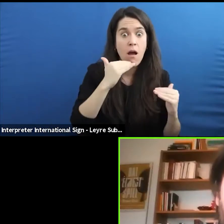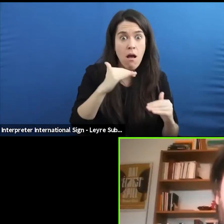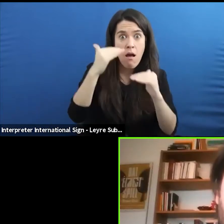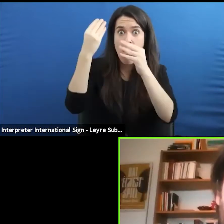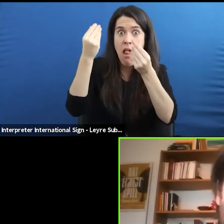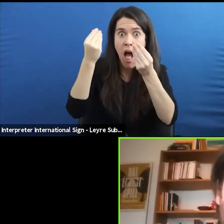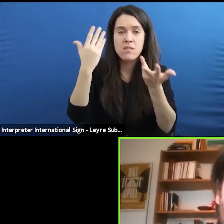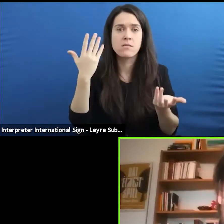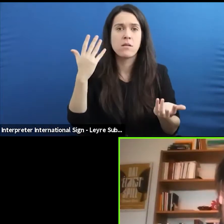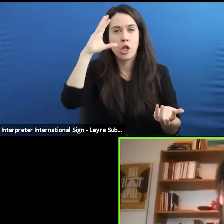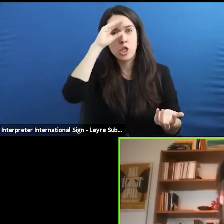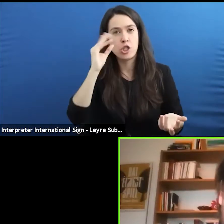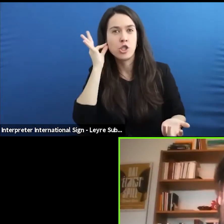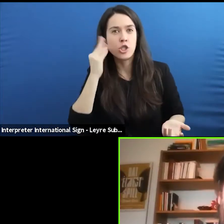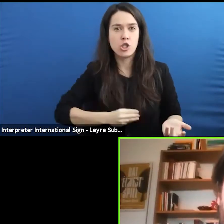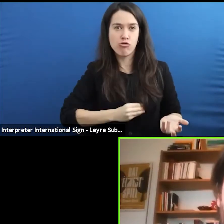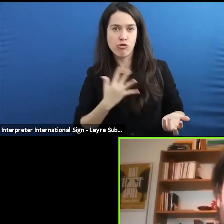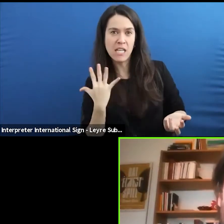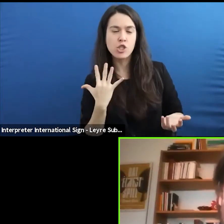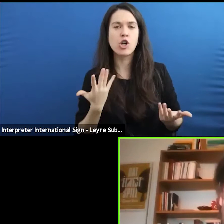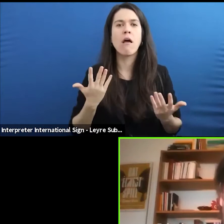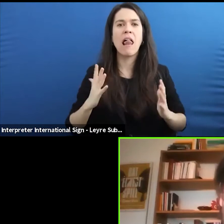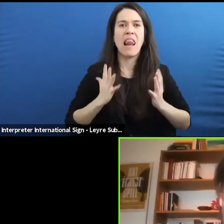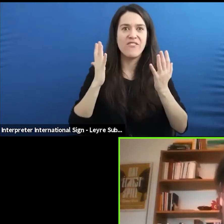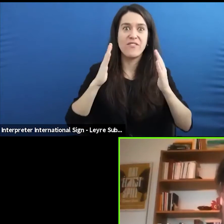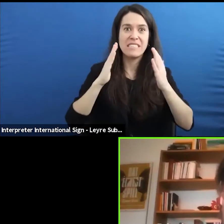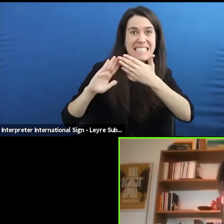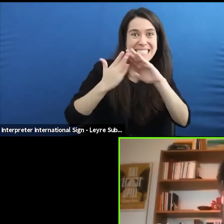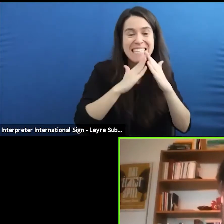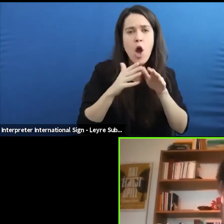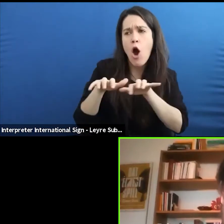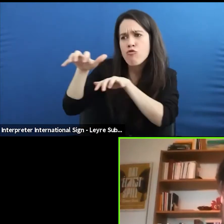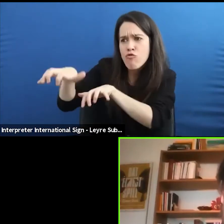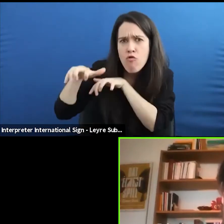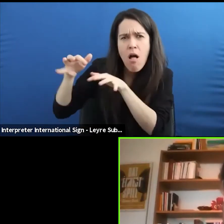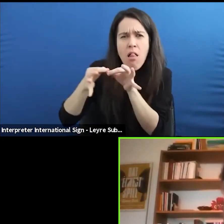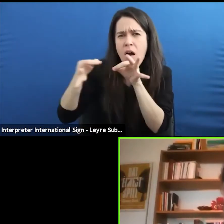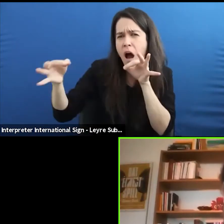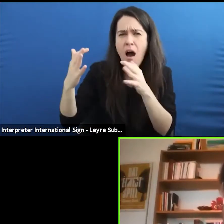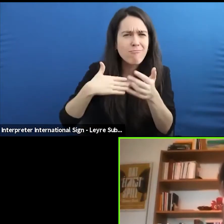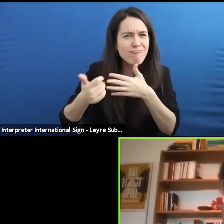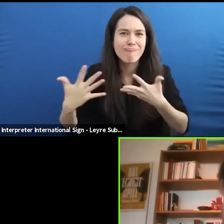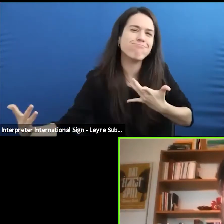in cities or rural areas and we've heard from artists, to come back to the opening words of